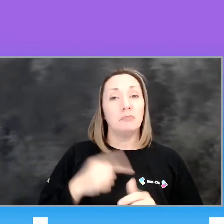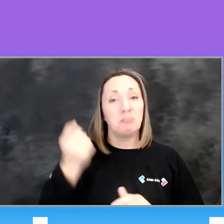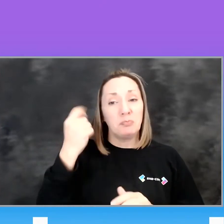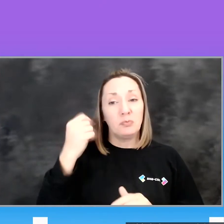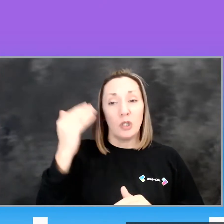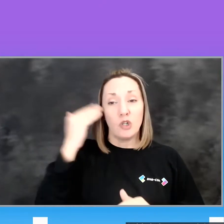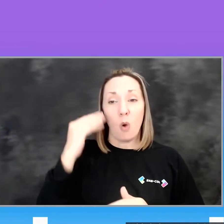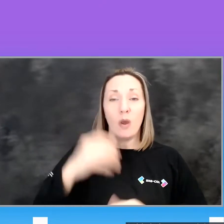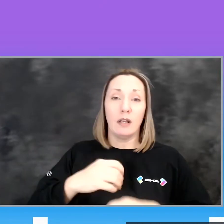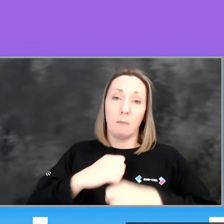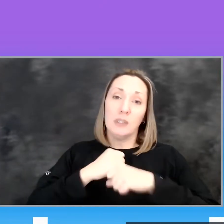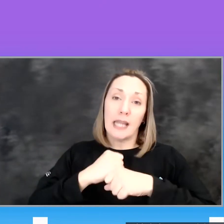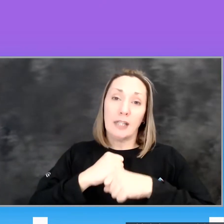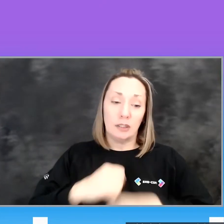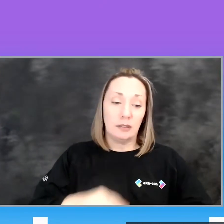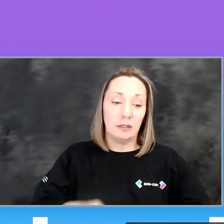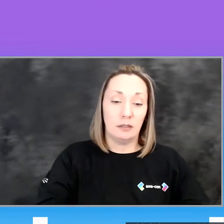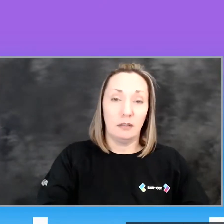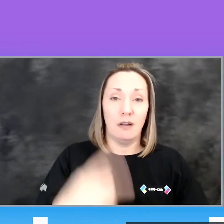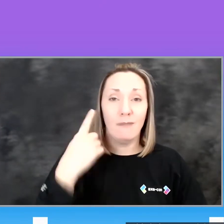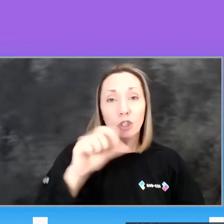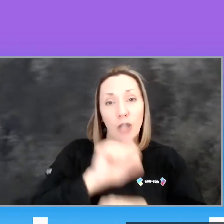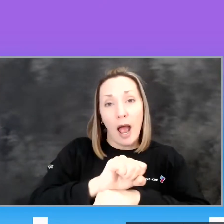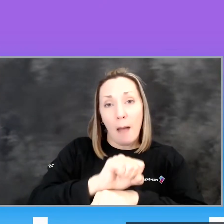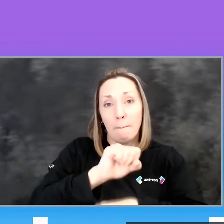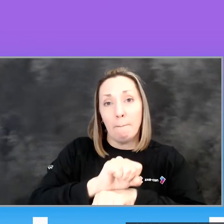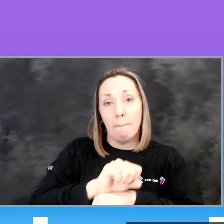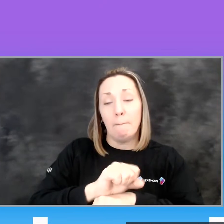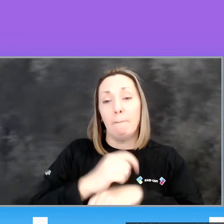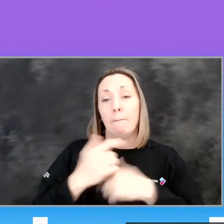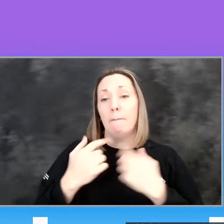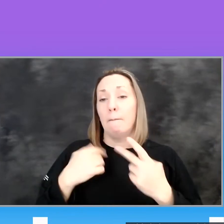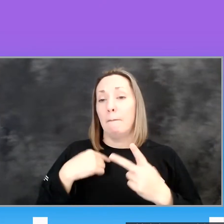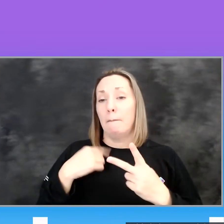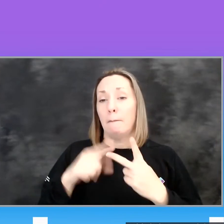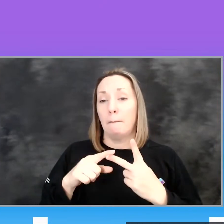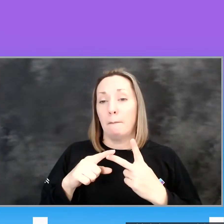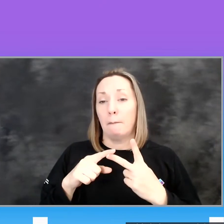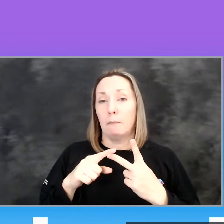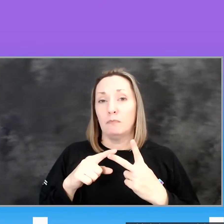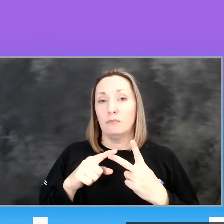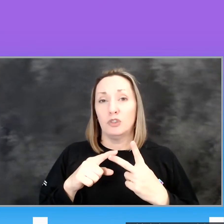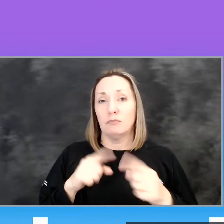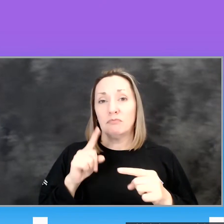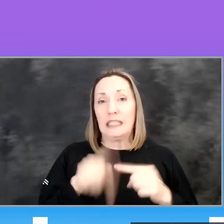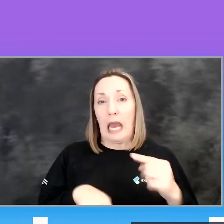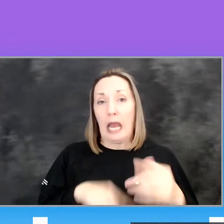knowing that there were protections, you know, job, you